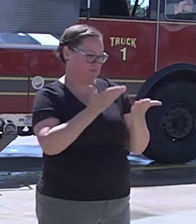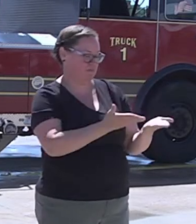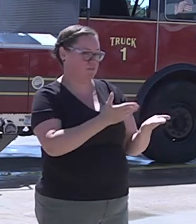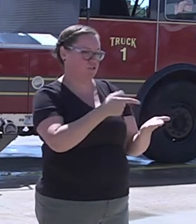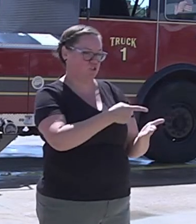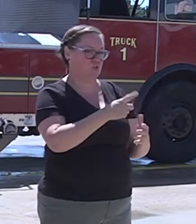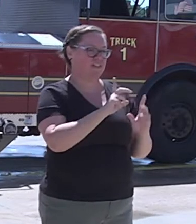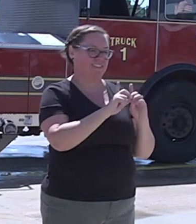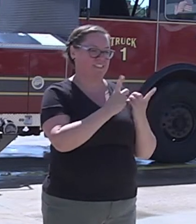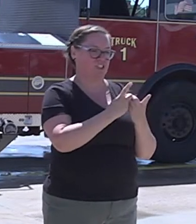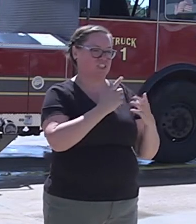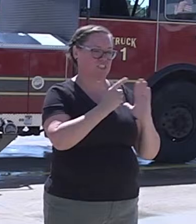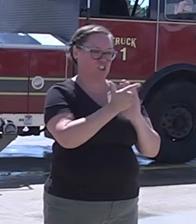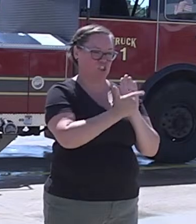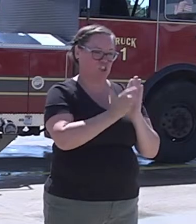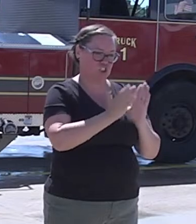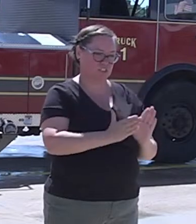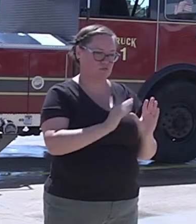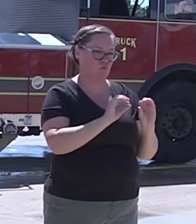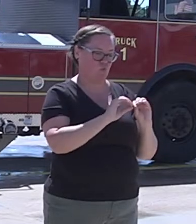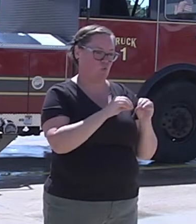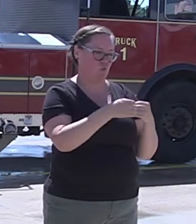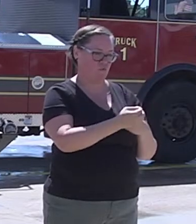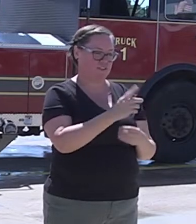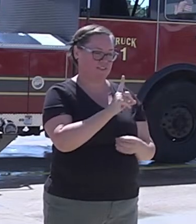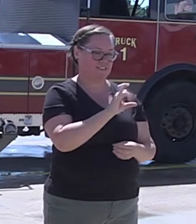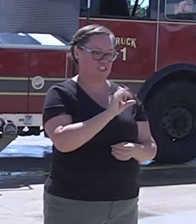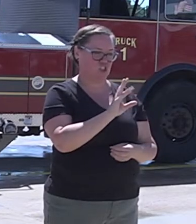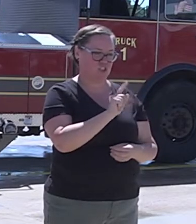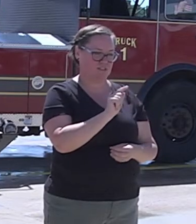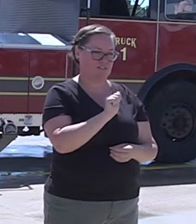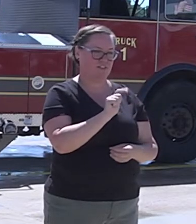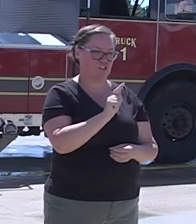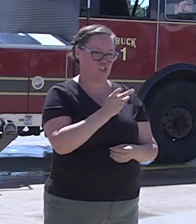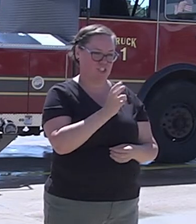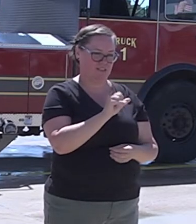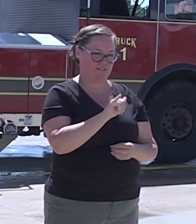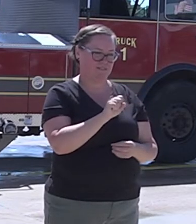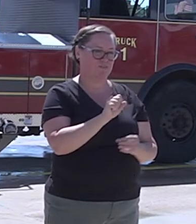consideration the witch toop Police Department would like to remind everyone to remain